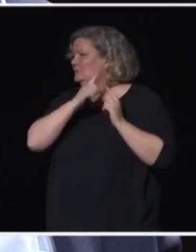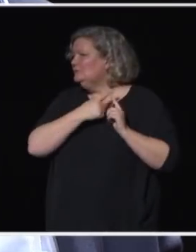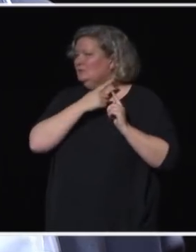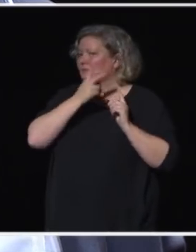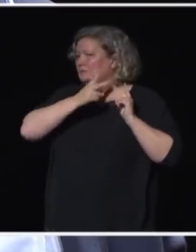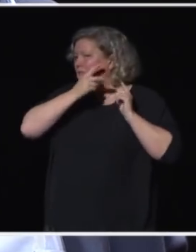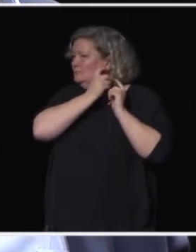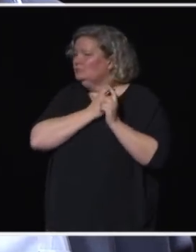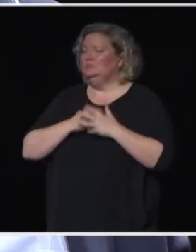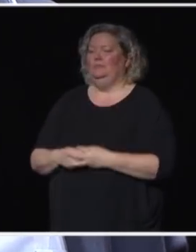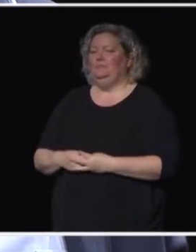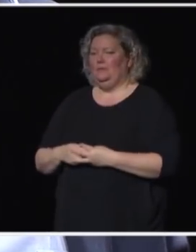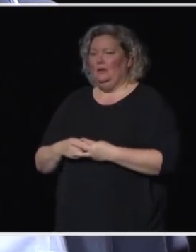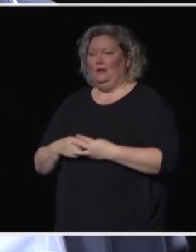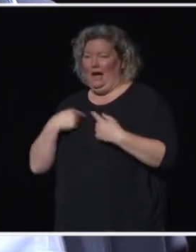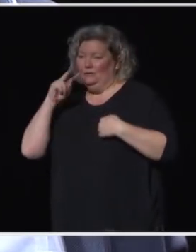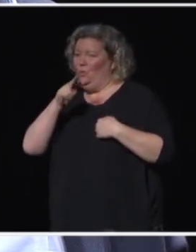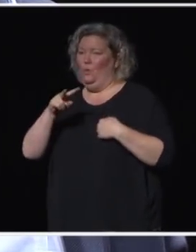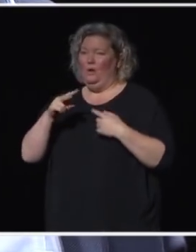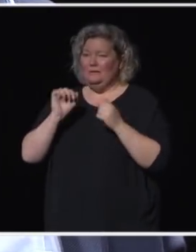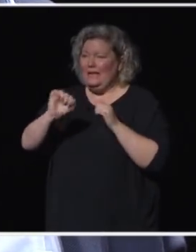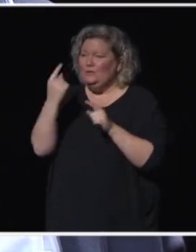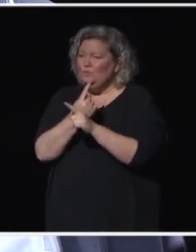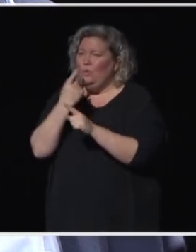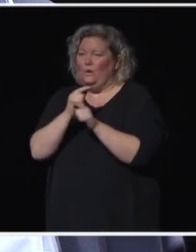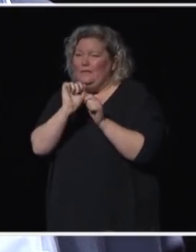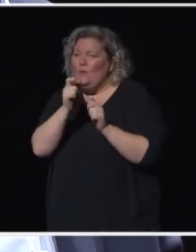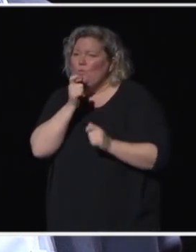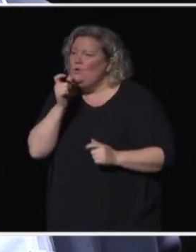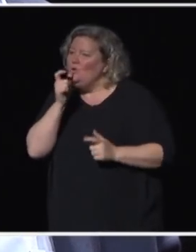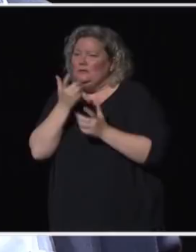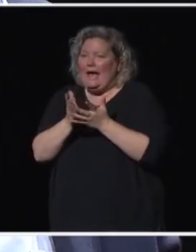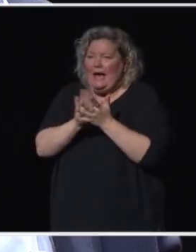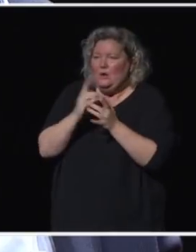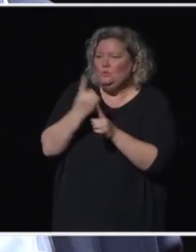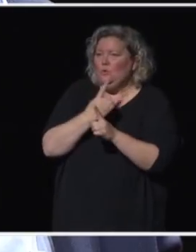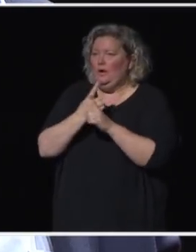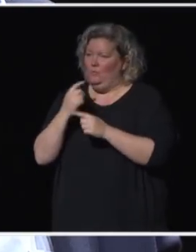And I saw it in their brutal language and hard gaze, how they would cut you with their eyes and destroy you